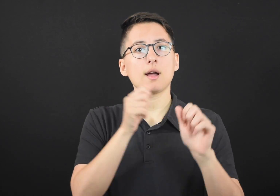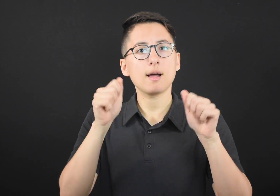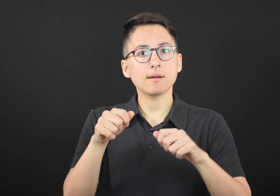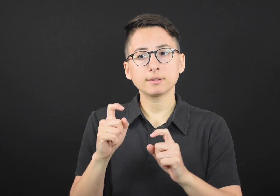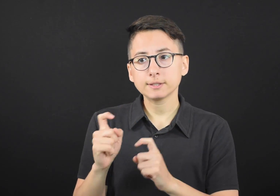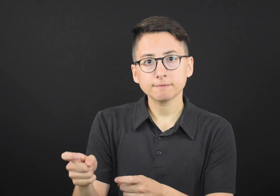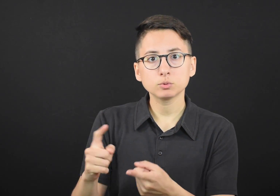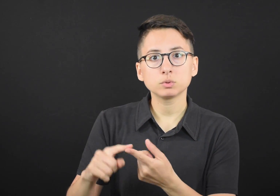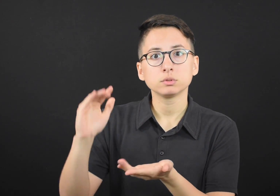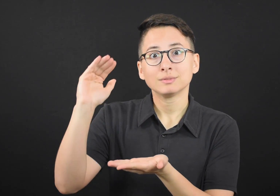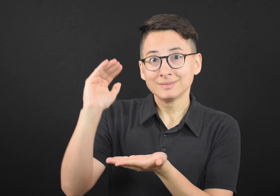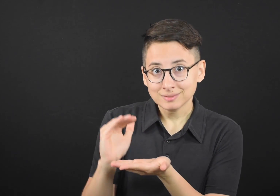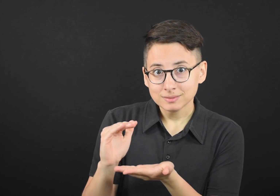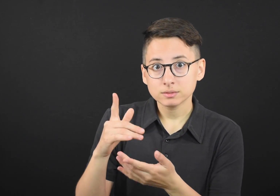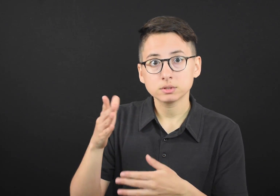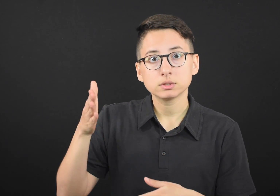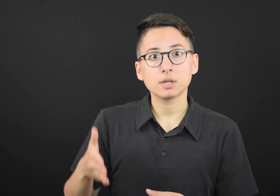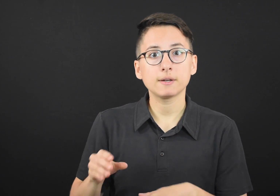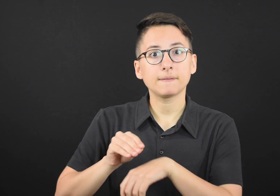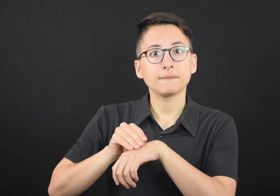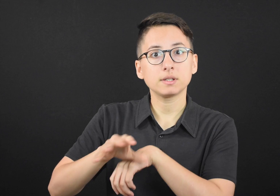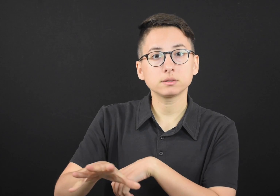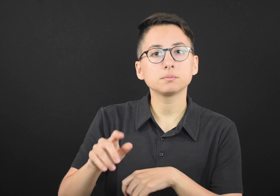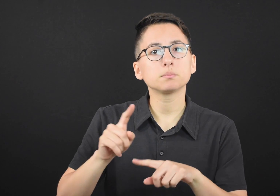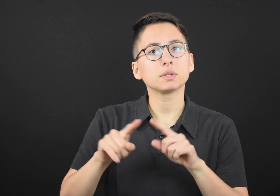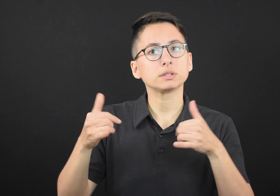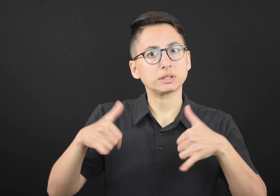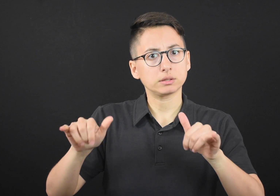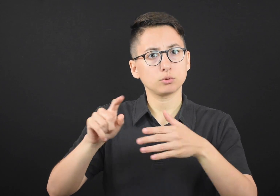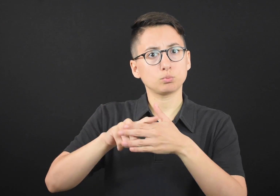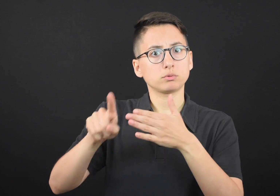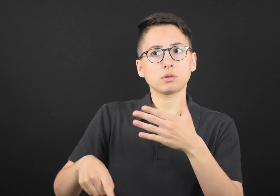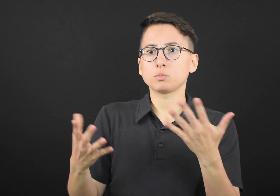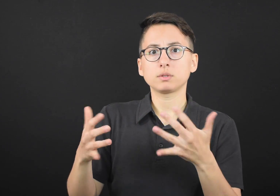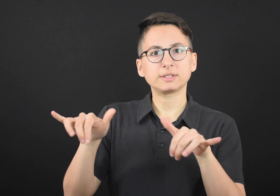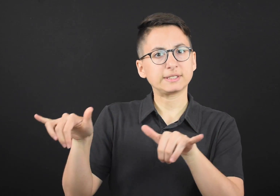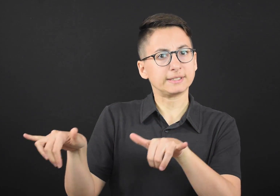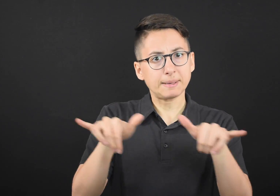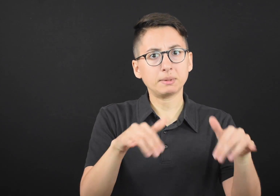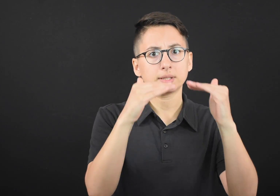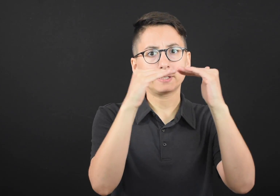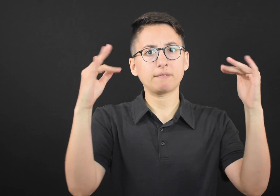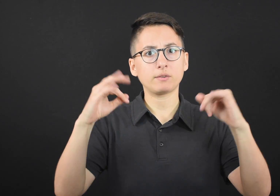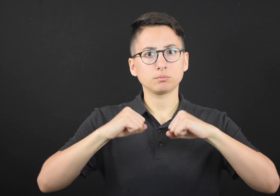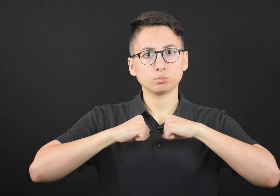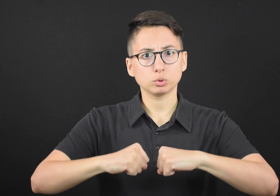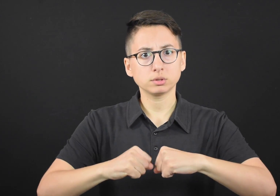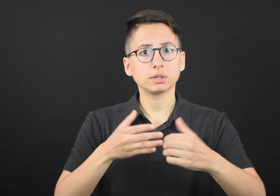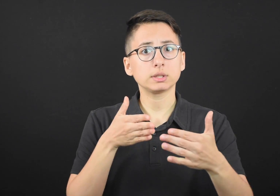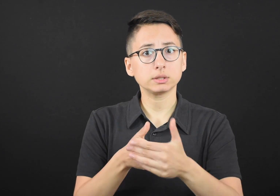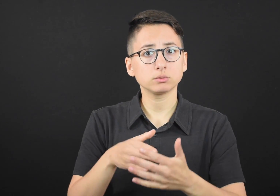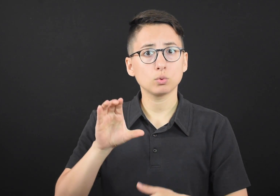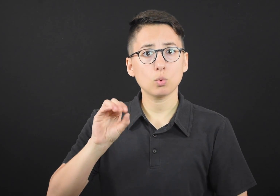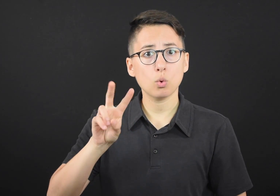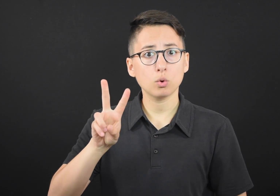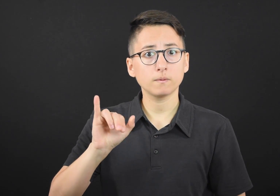the same level of protection against COVID and asymptomatic infection with SARS-CoV-2.